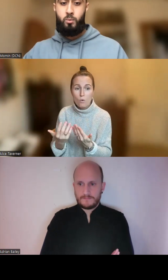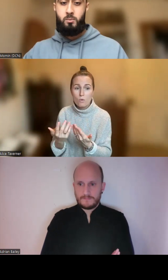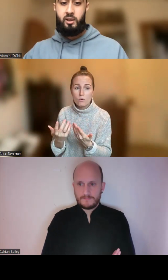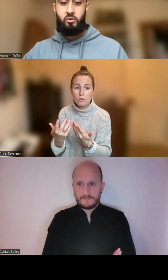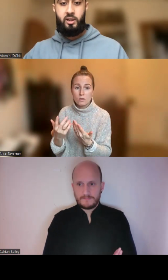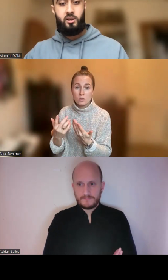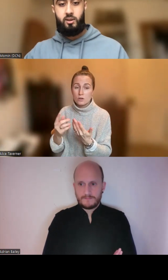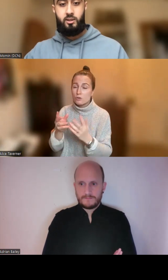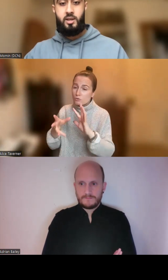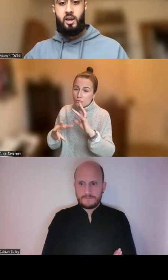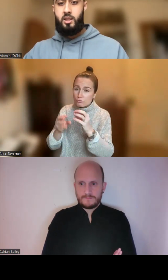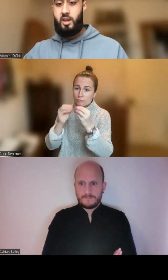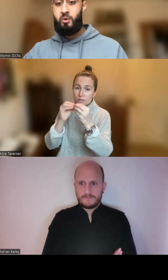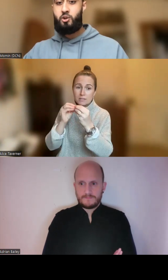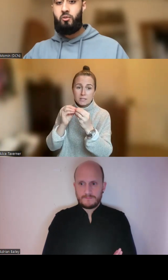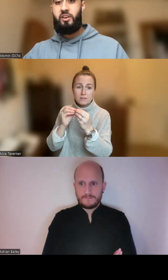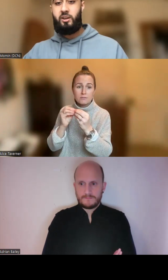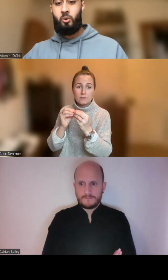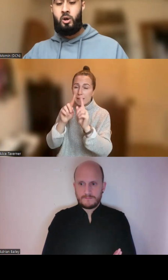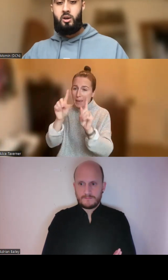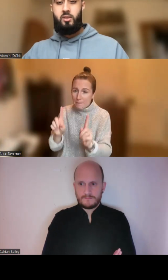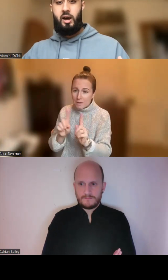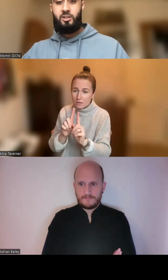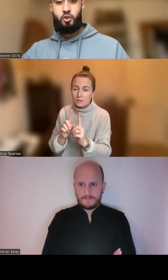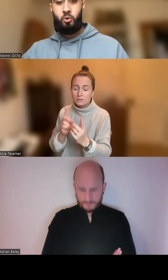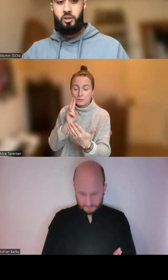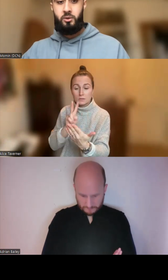What we mean by creative is the image or video that is shown to you.